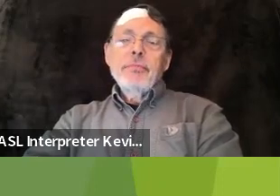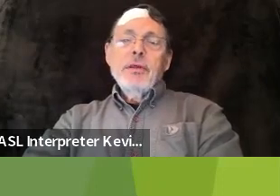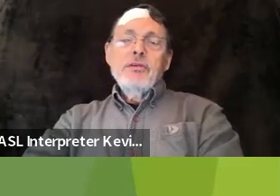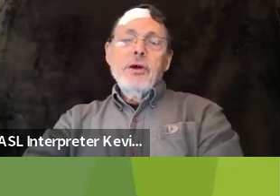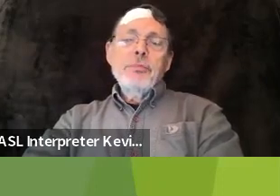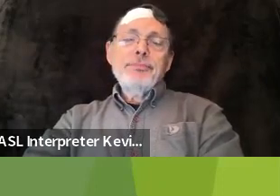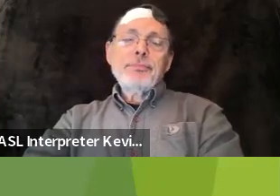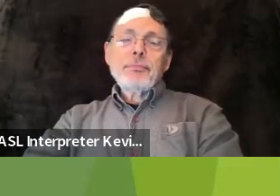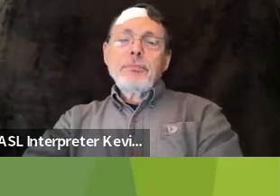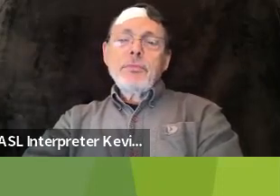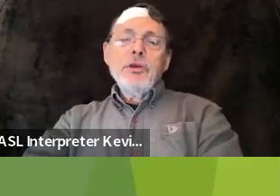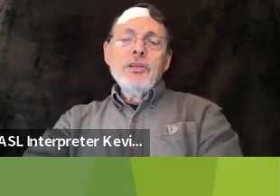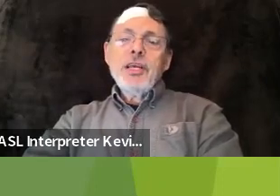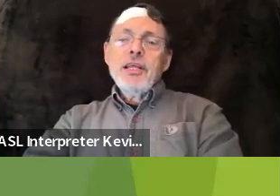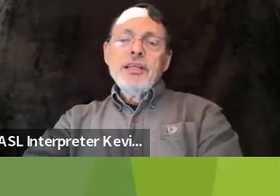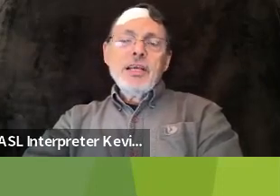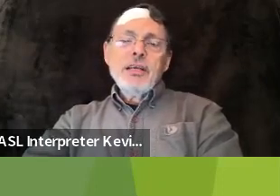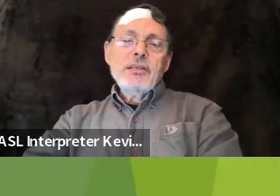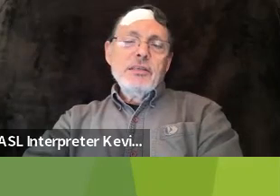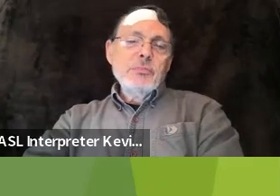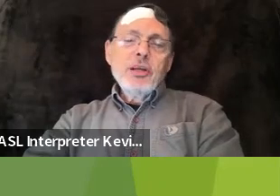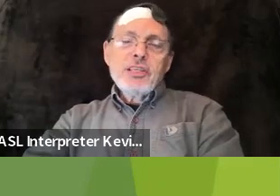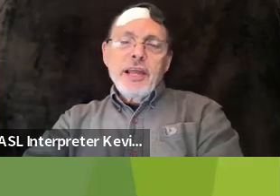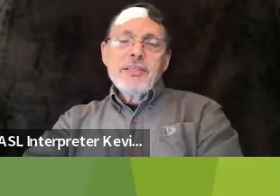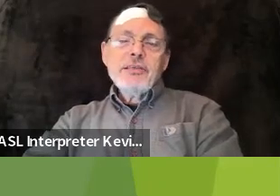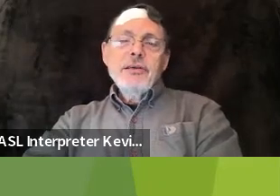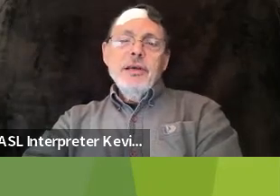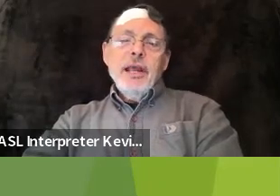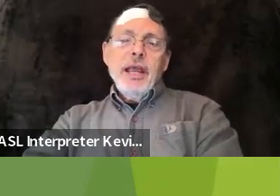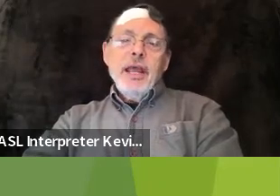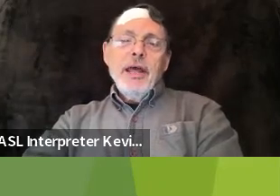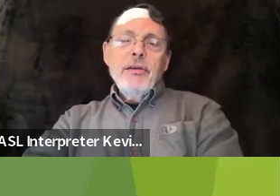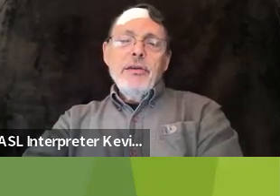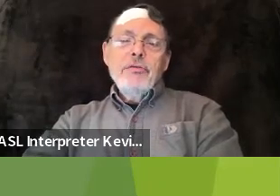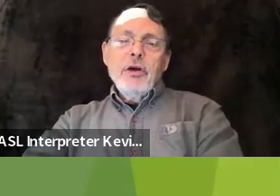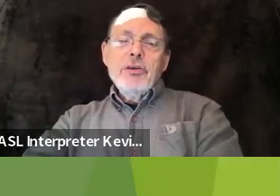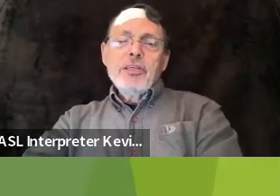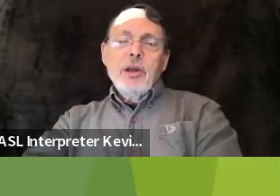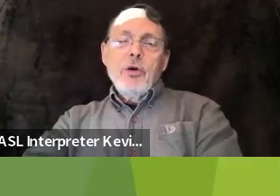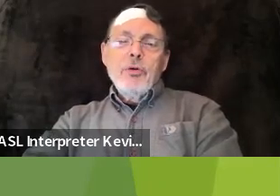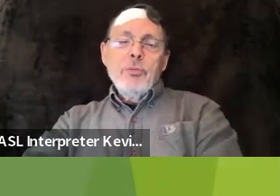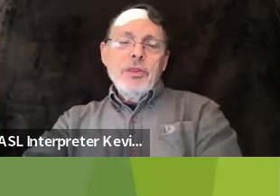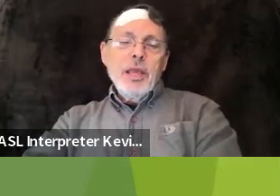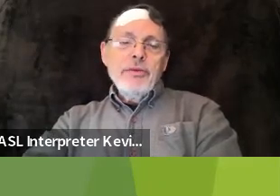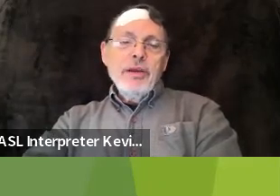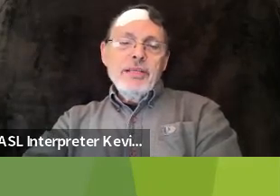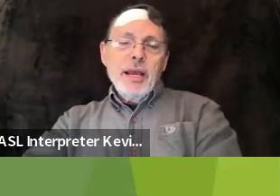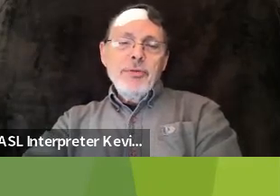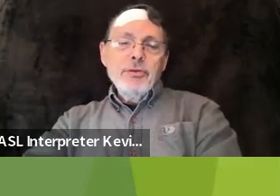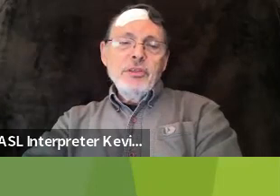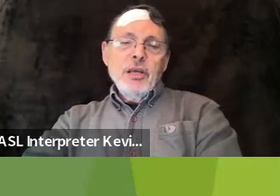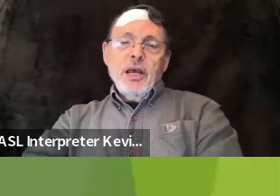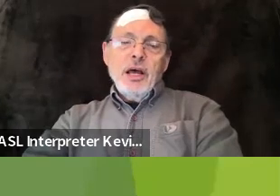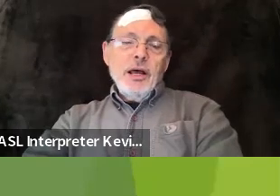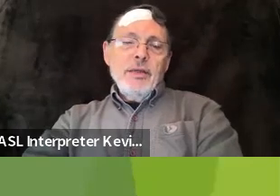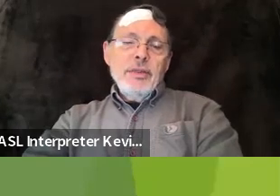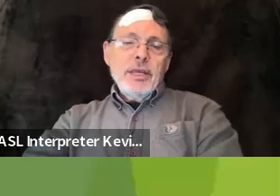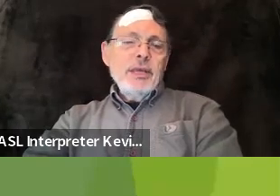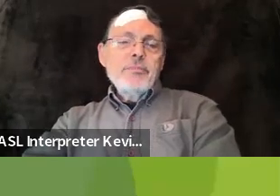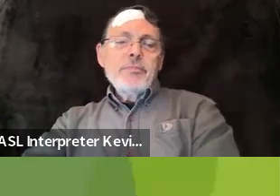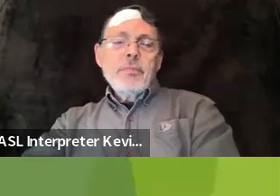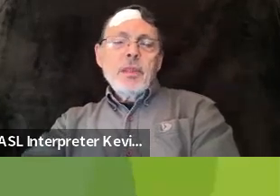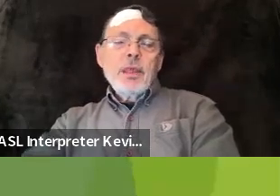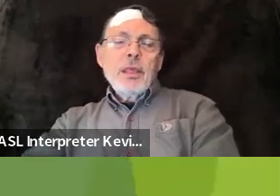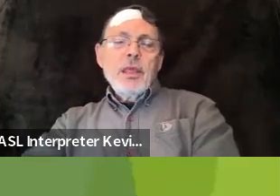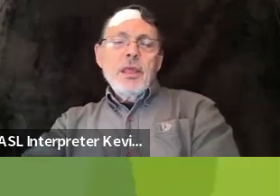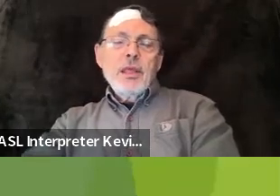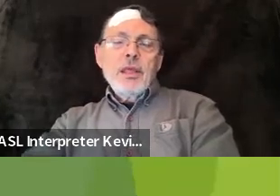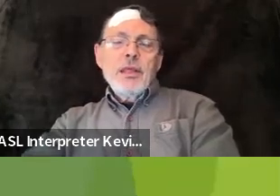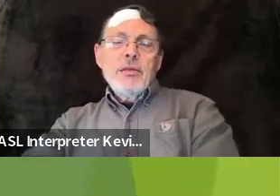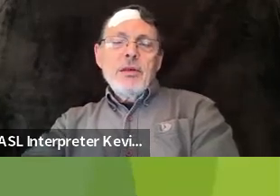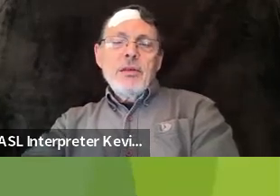So, you can see that it's more concise and you notice, you know, with the other examples,